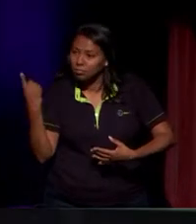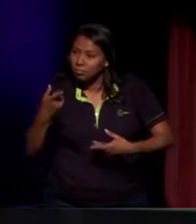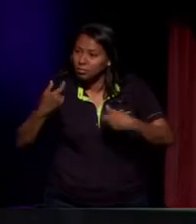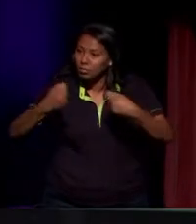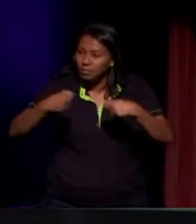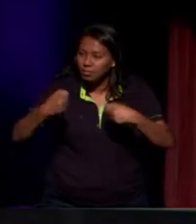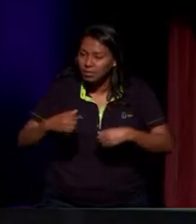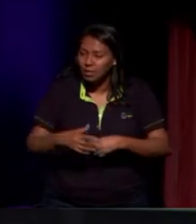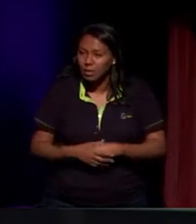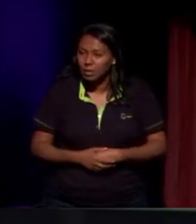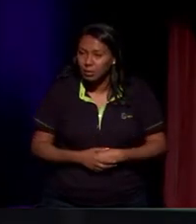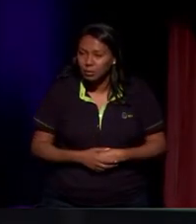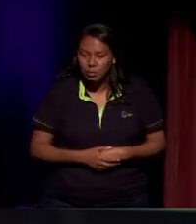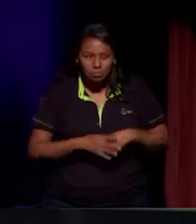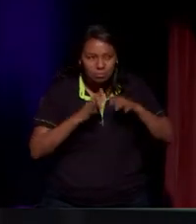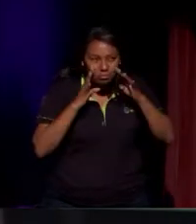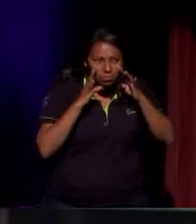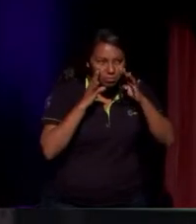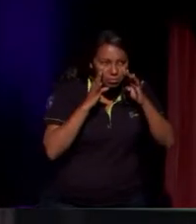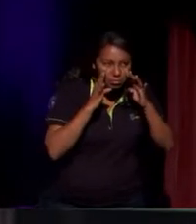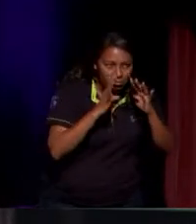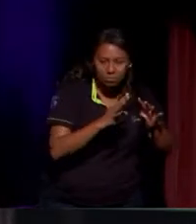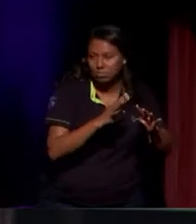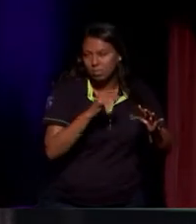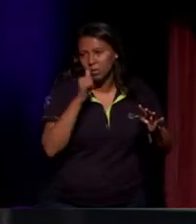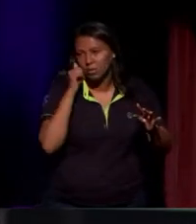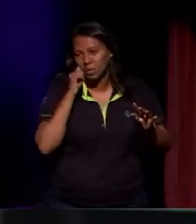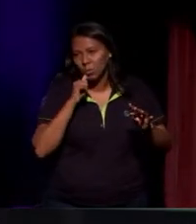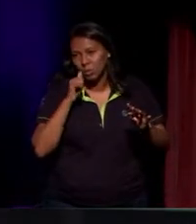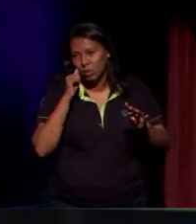Beatriz Nascimento, Luiza Neighborhoods,